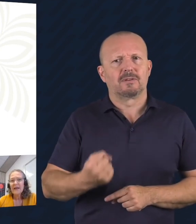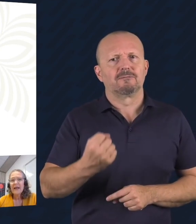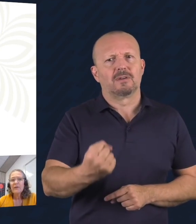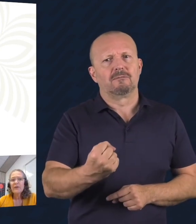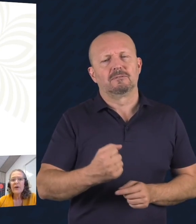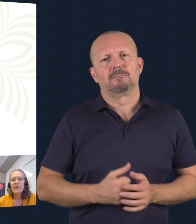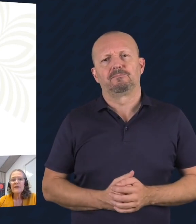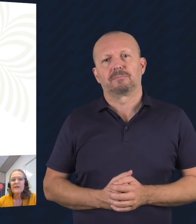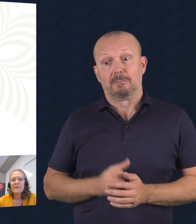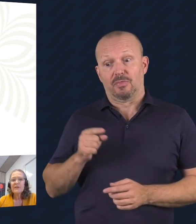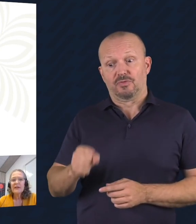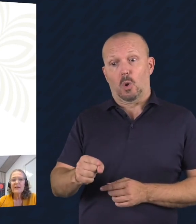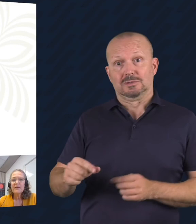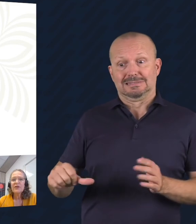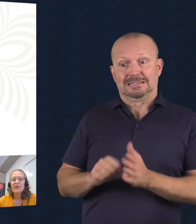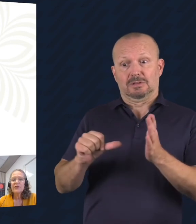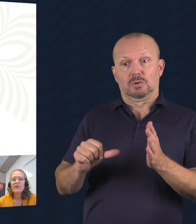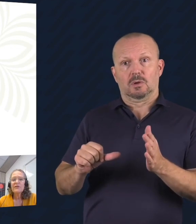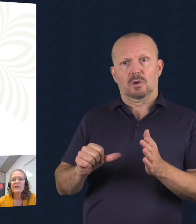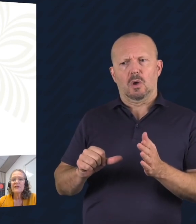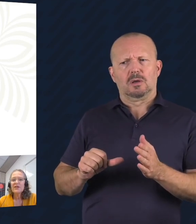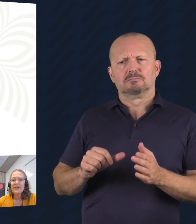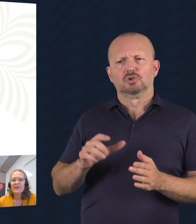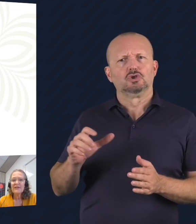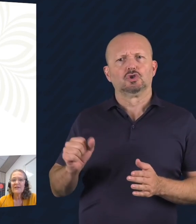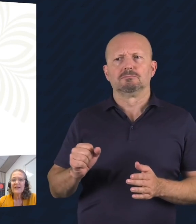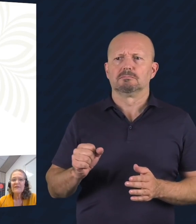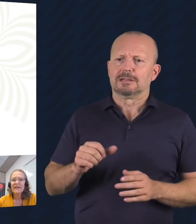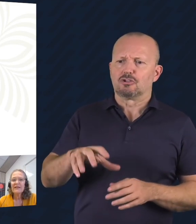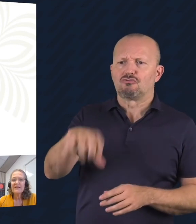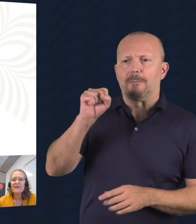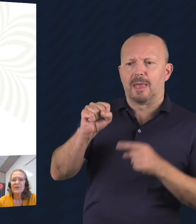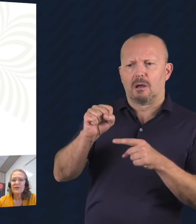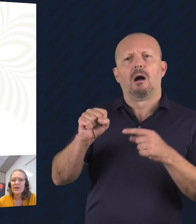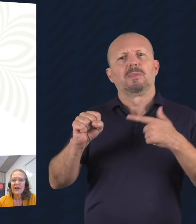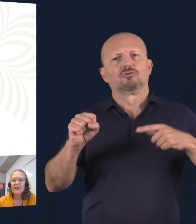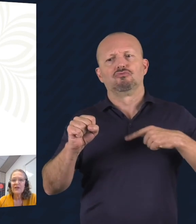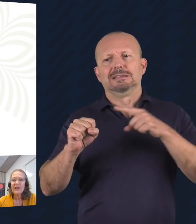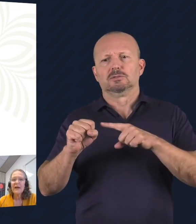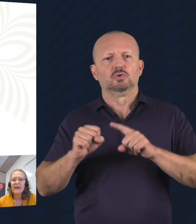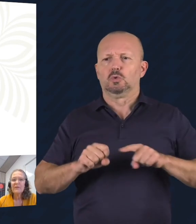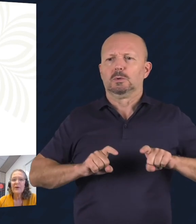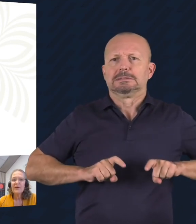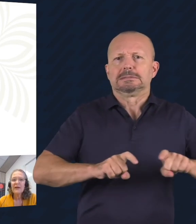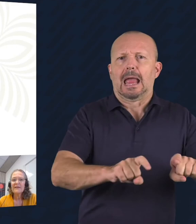And although it's tempting, we shouldn't use these challenges as reasons not to change and make progress.